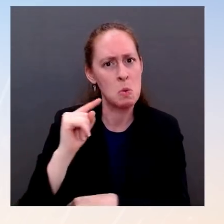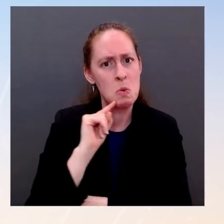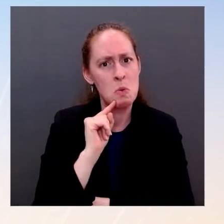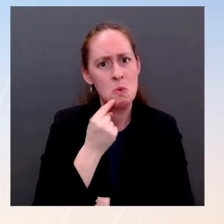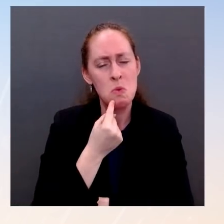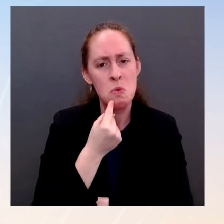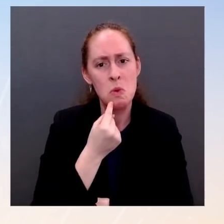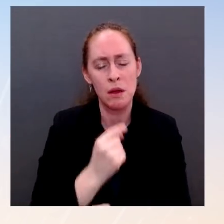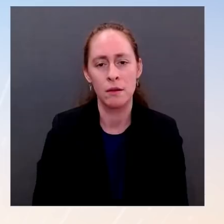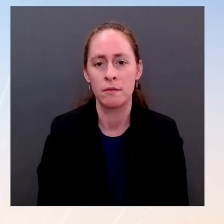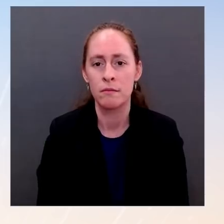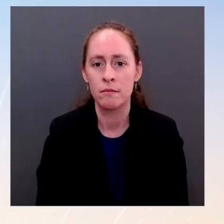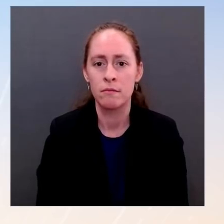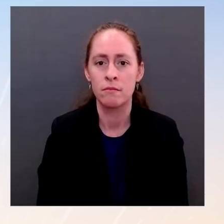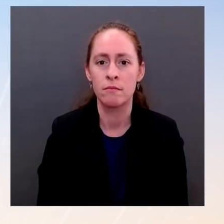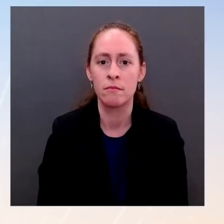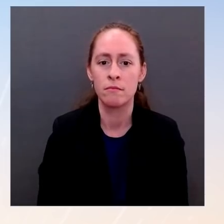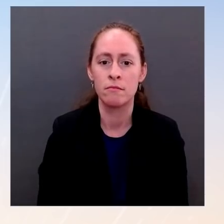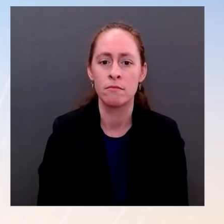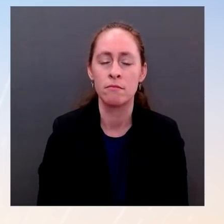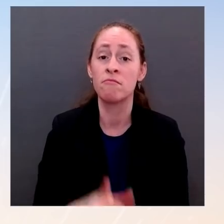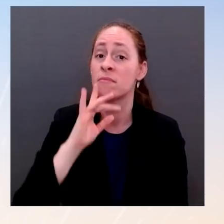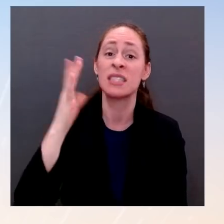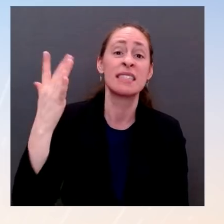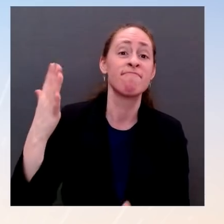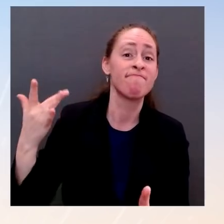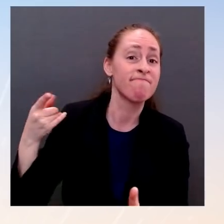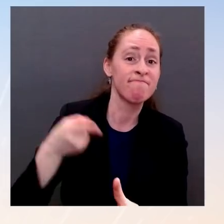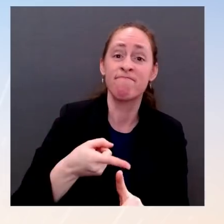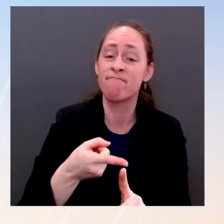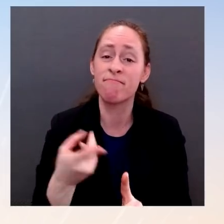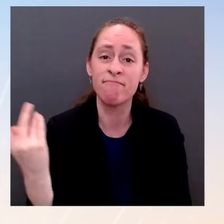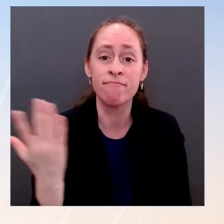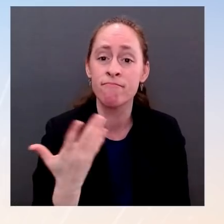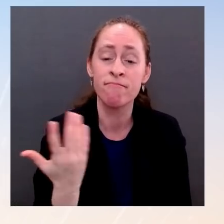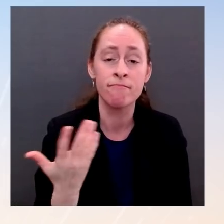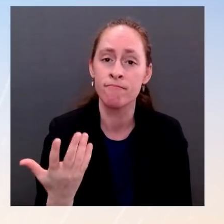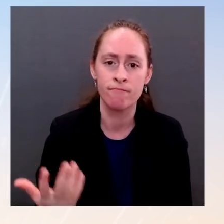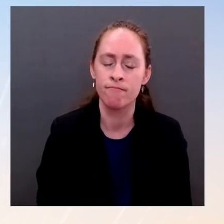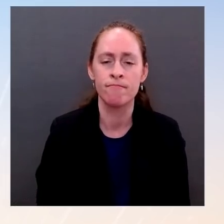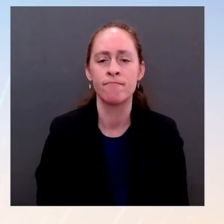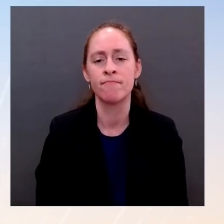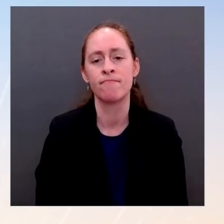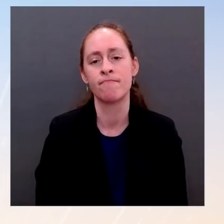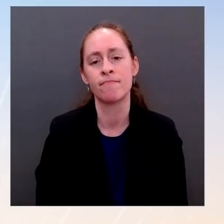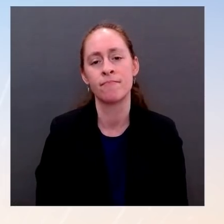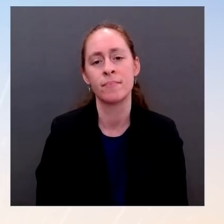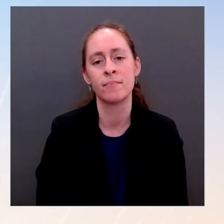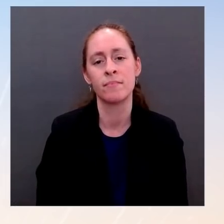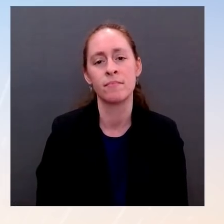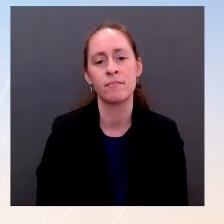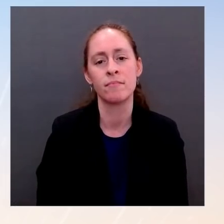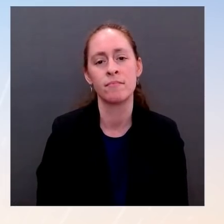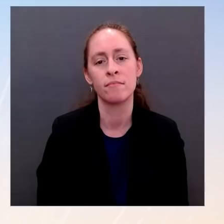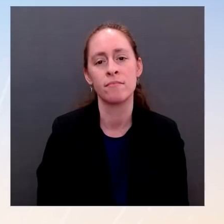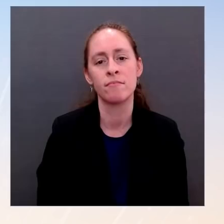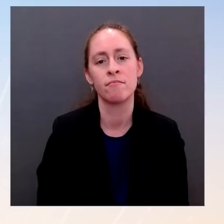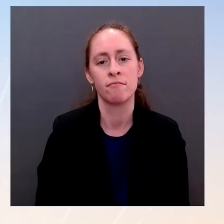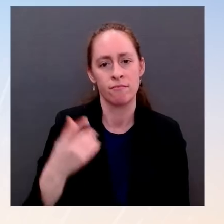The Central Bank of Russia has raised interest rates eight times over the past year to 9.5 percent. The ruble is the worst performer